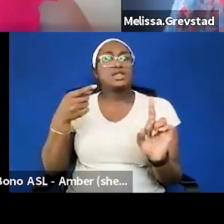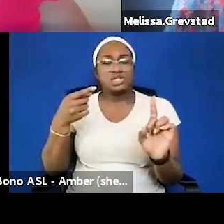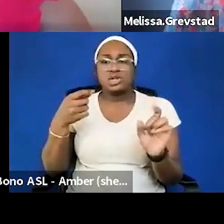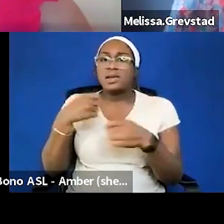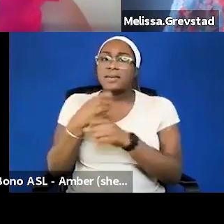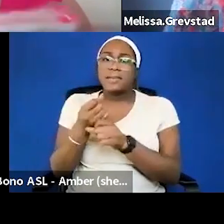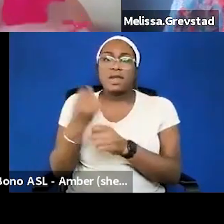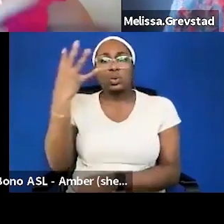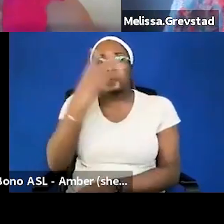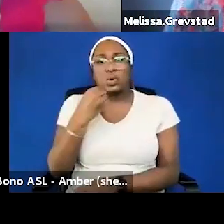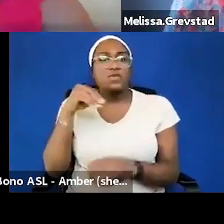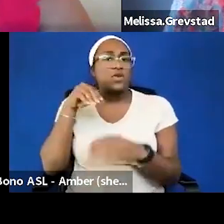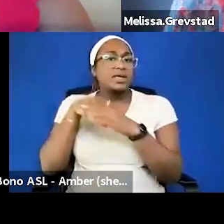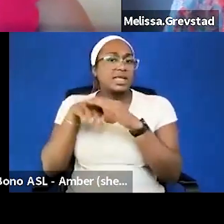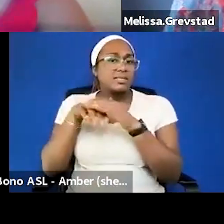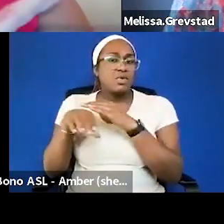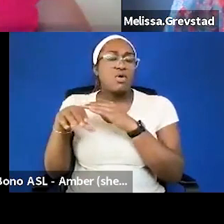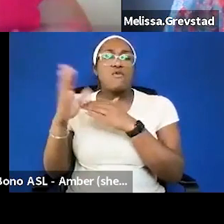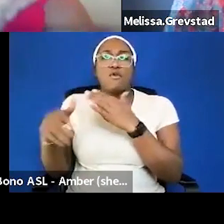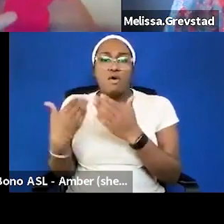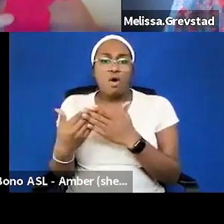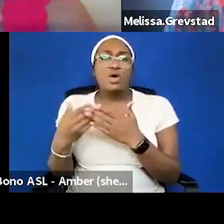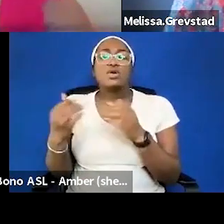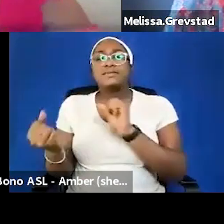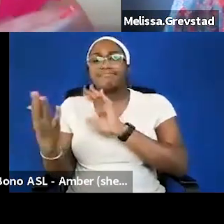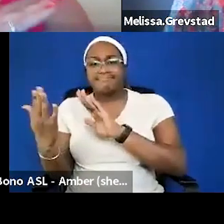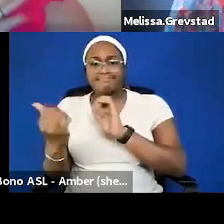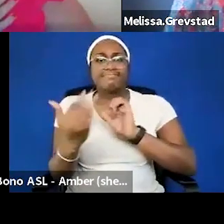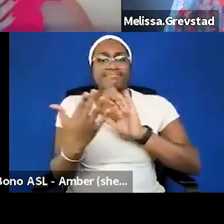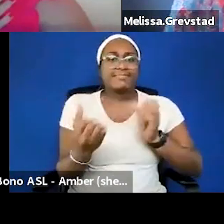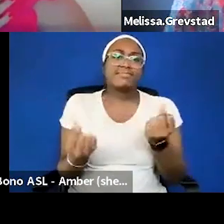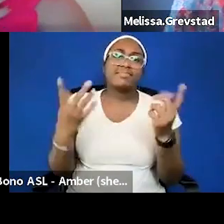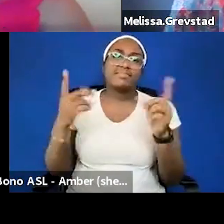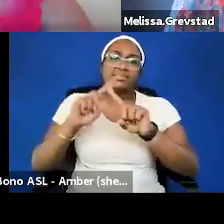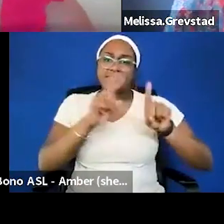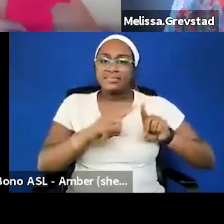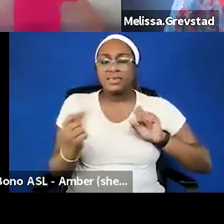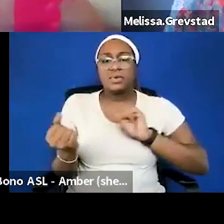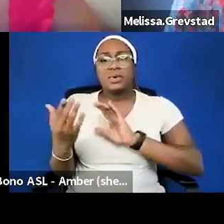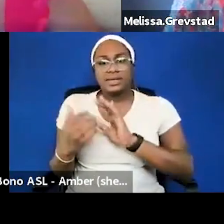And we do this in many different ways, many touch points. We do this through campaigns.